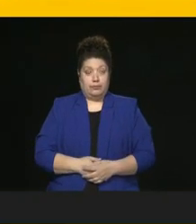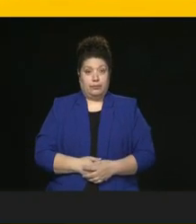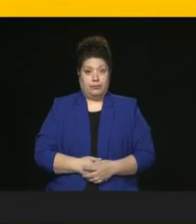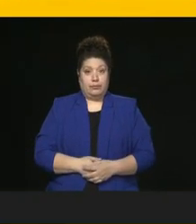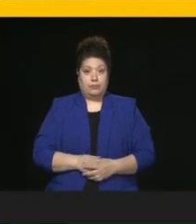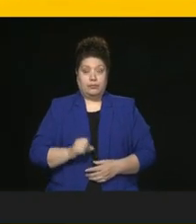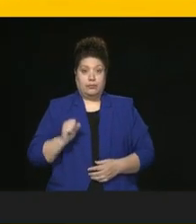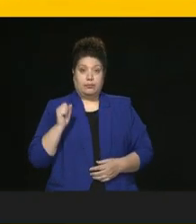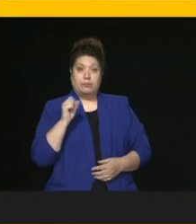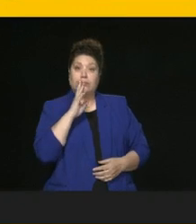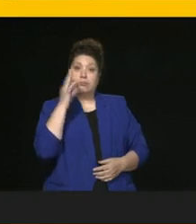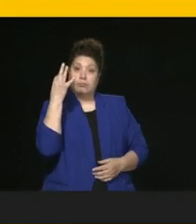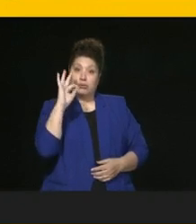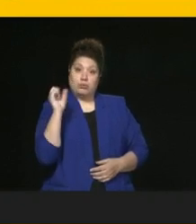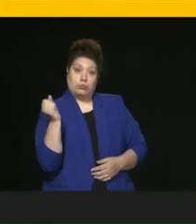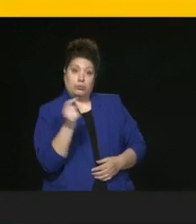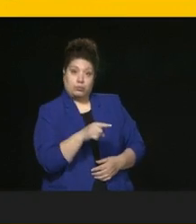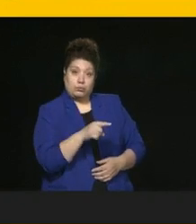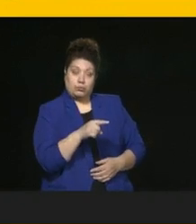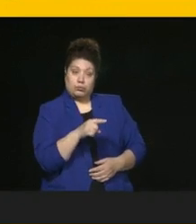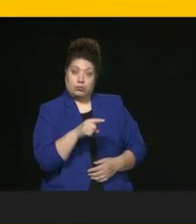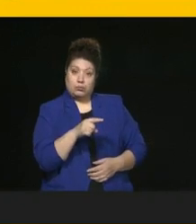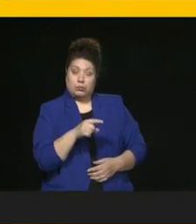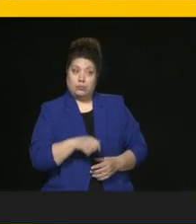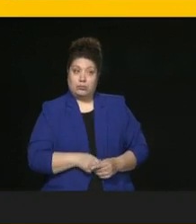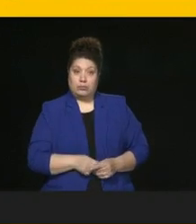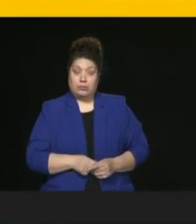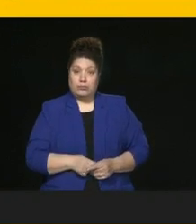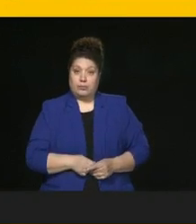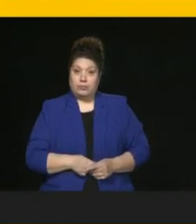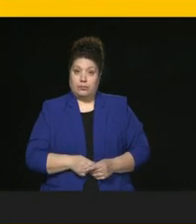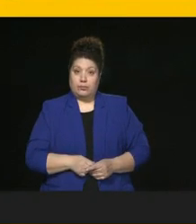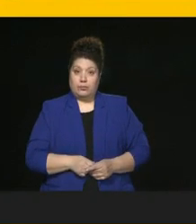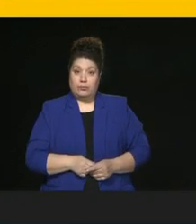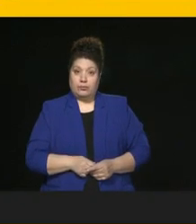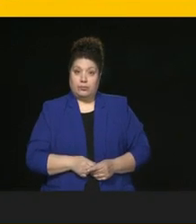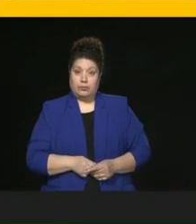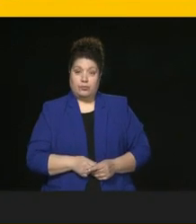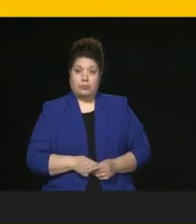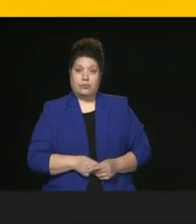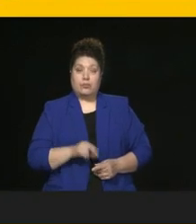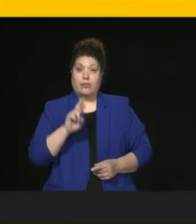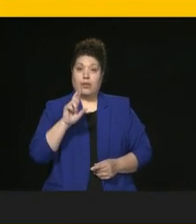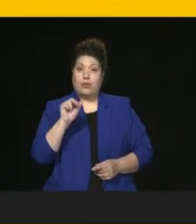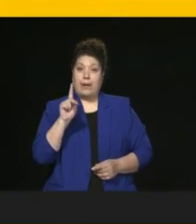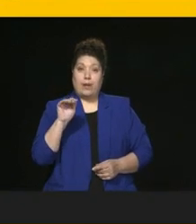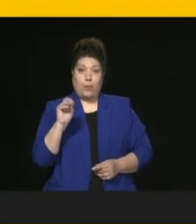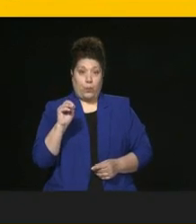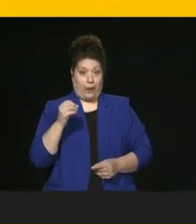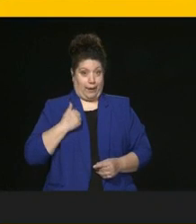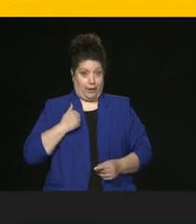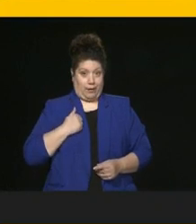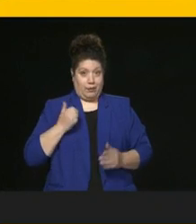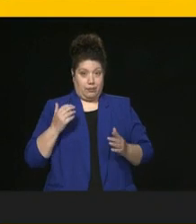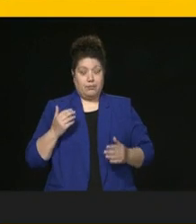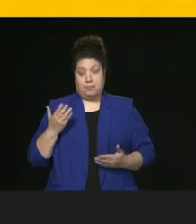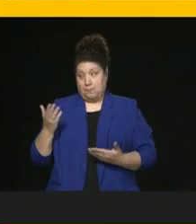THE NEXT QUESTION PLEASE. [Speaking French][Voice of Interpreter] NEXT QUESTION.